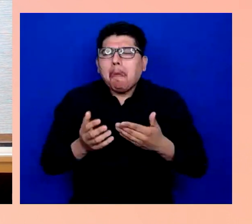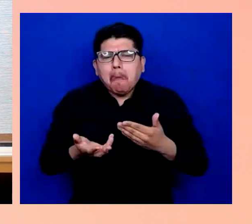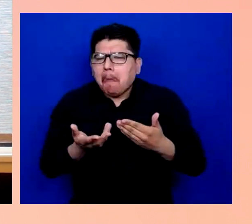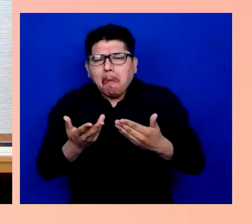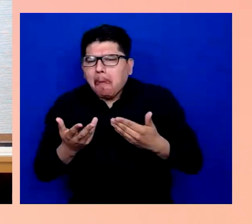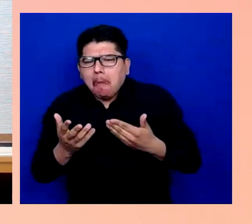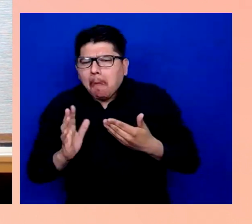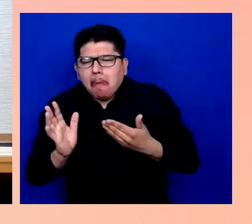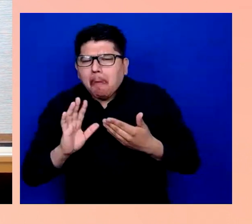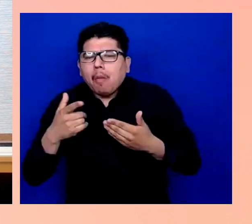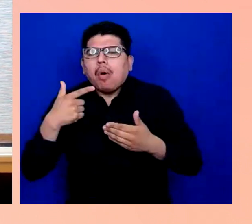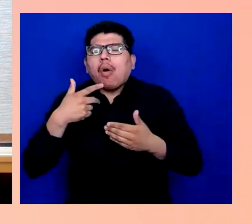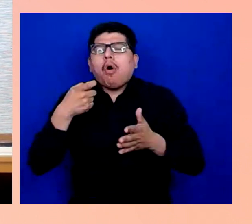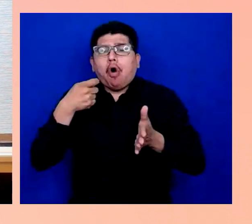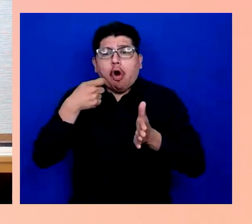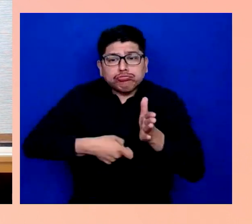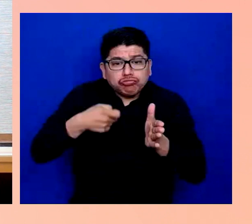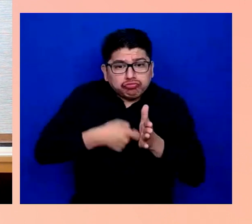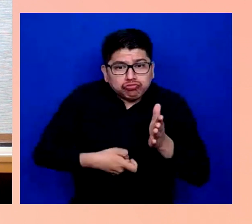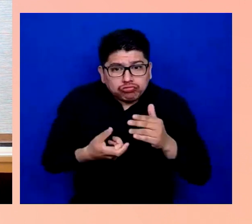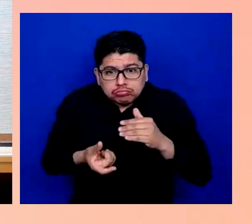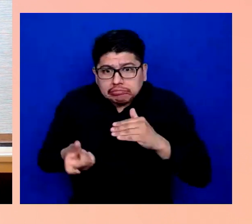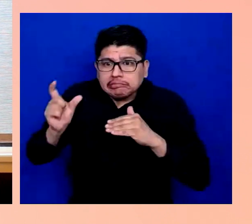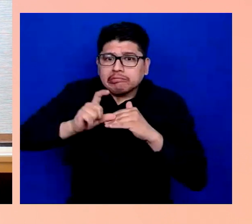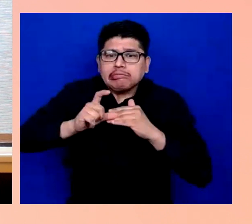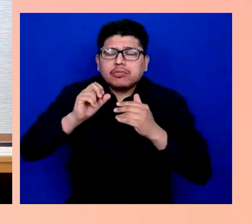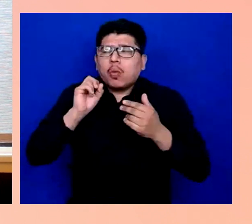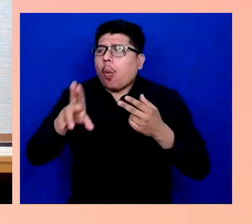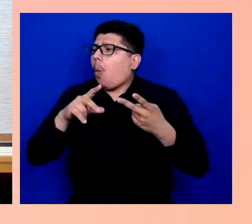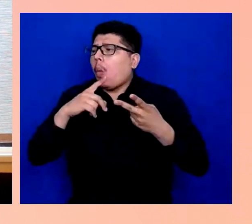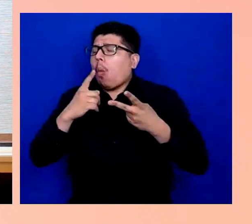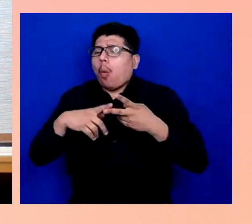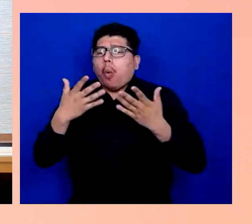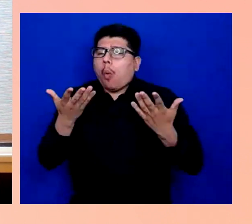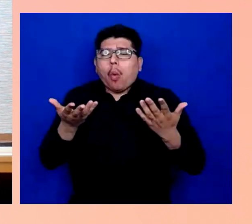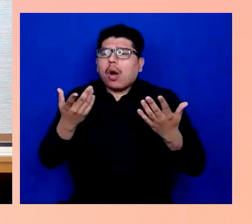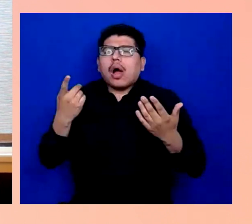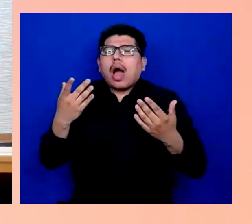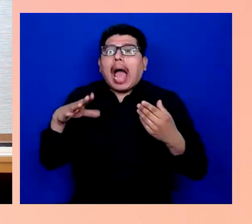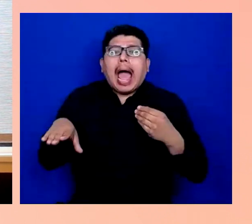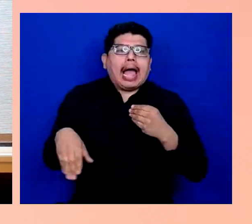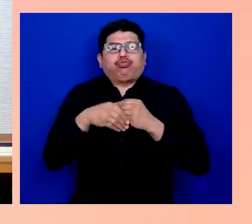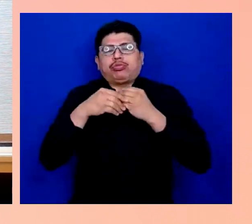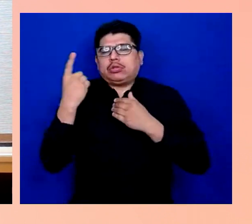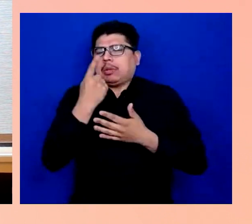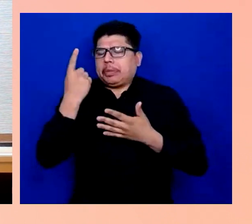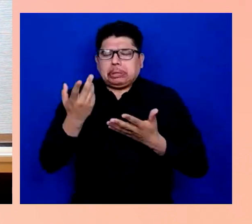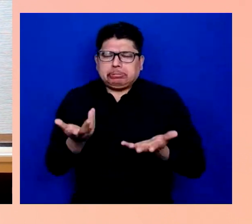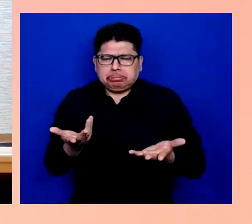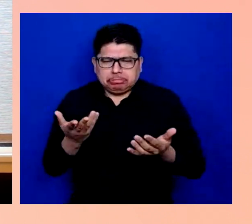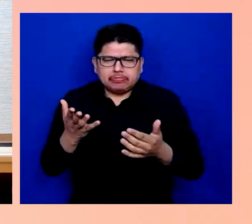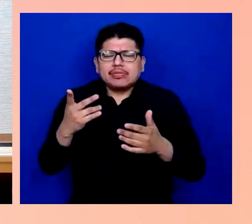an extra step in the process that you have to say,